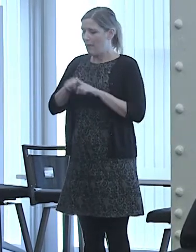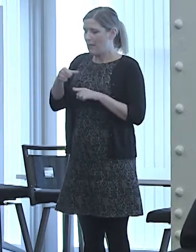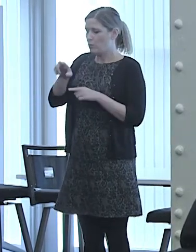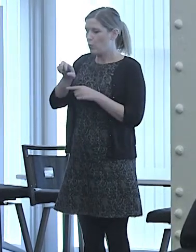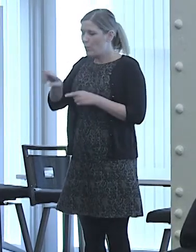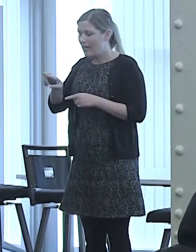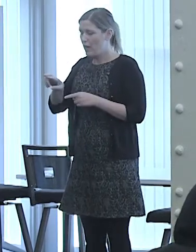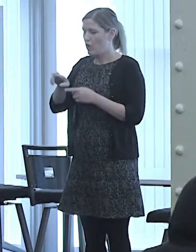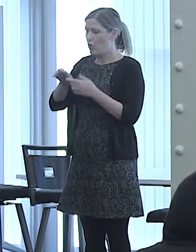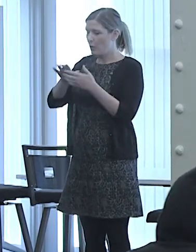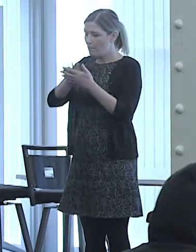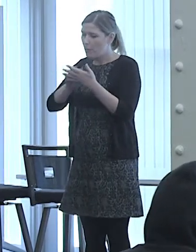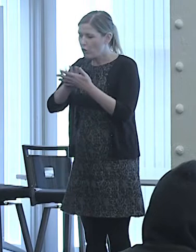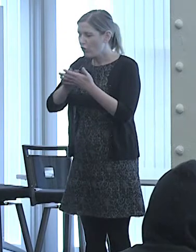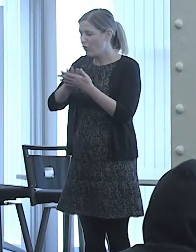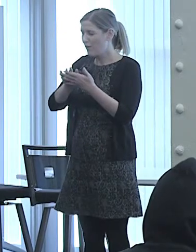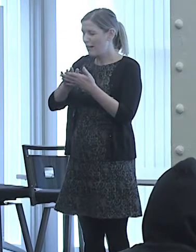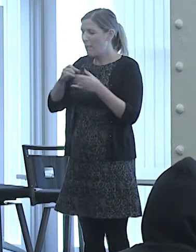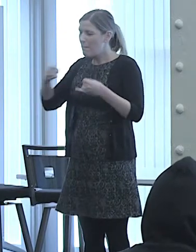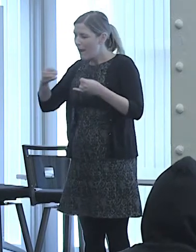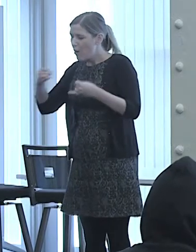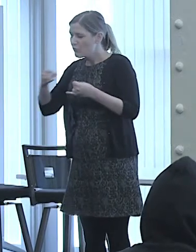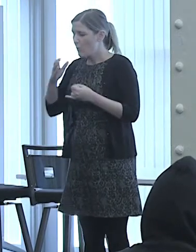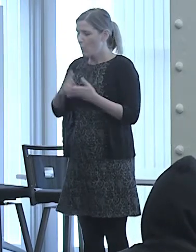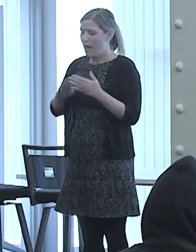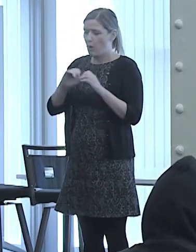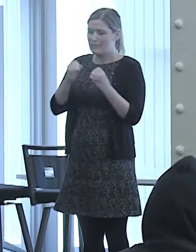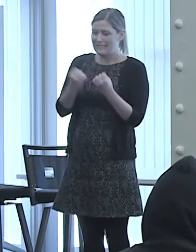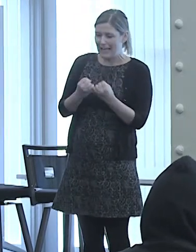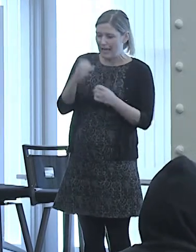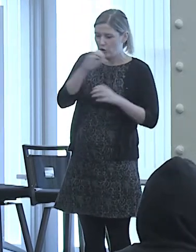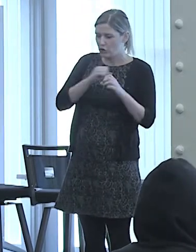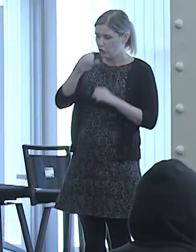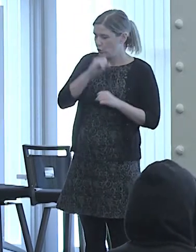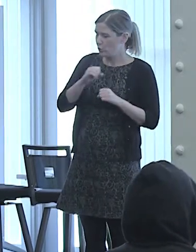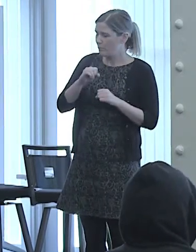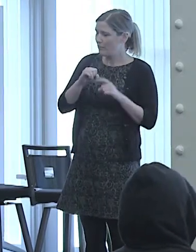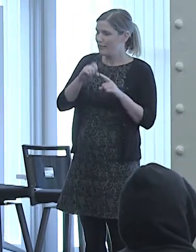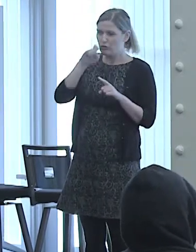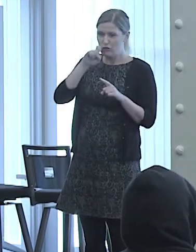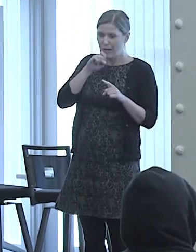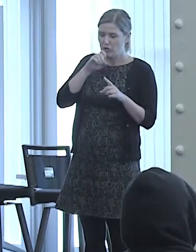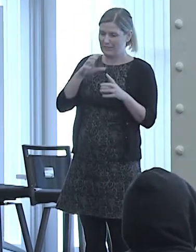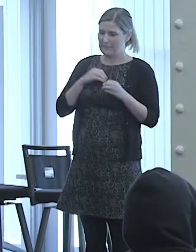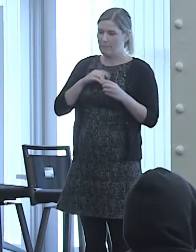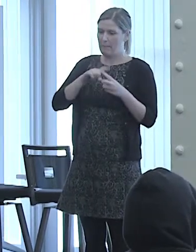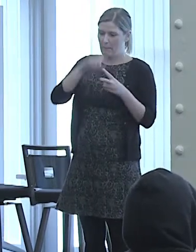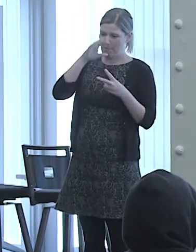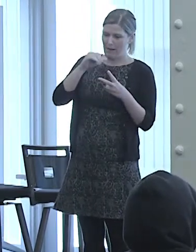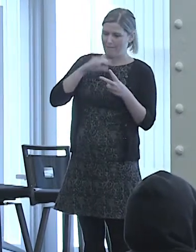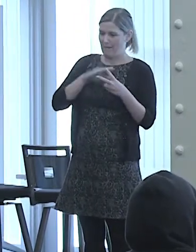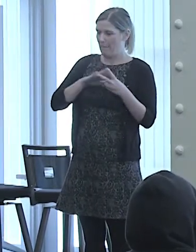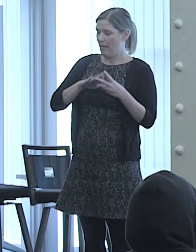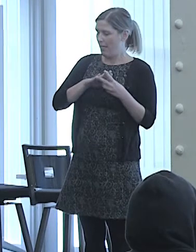blurring the boundaries between what our society assumes are genders that are acceptable, that actually exist.